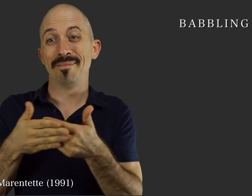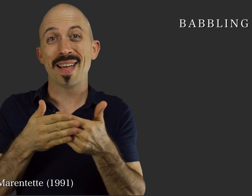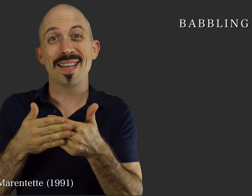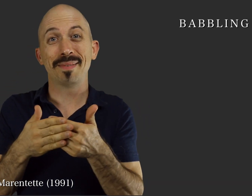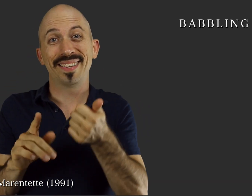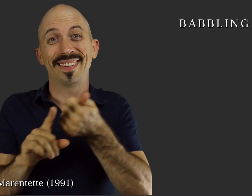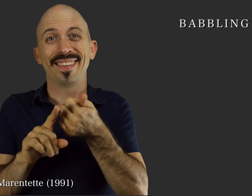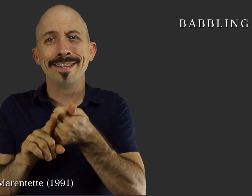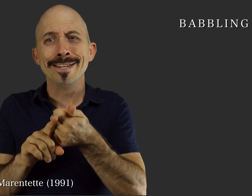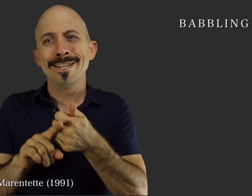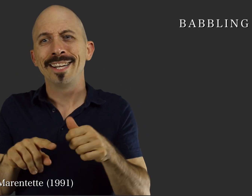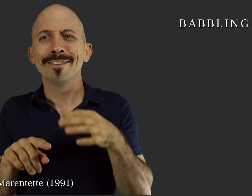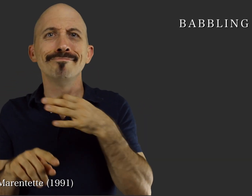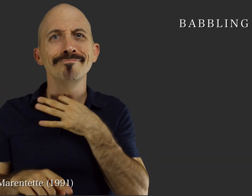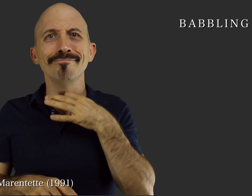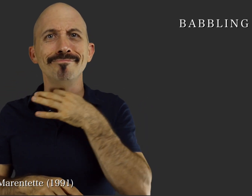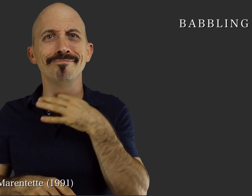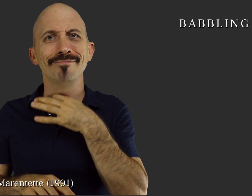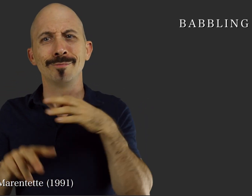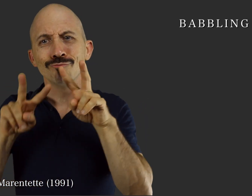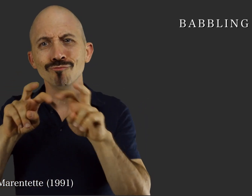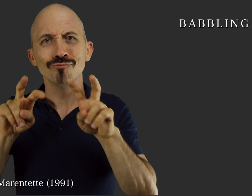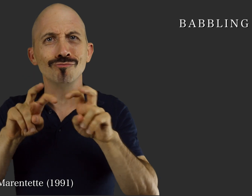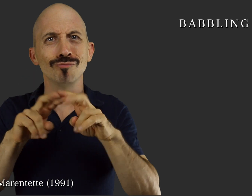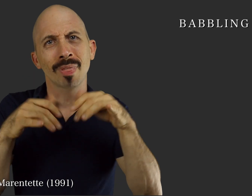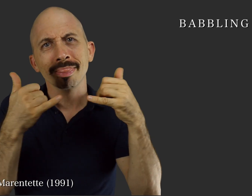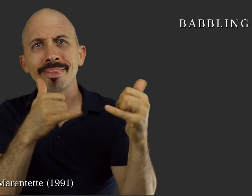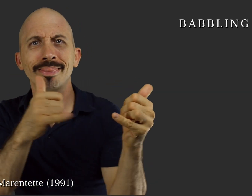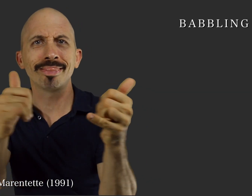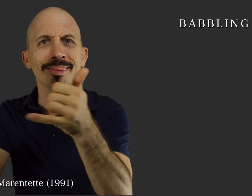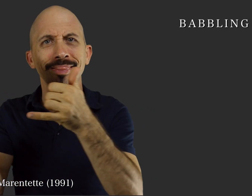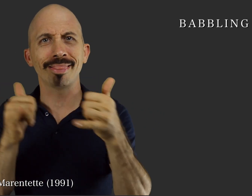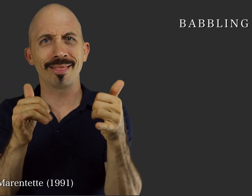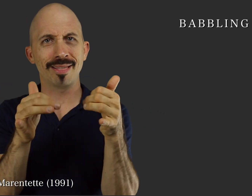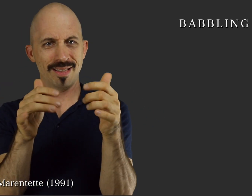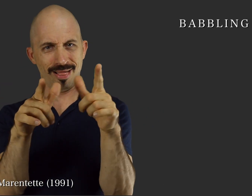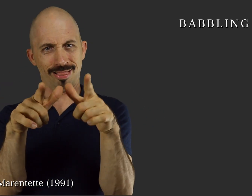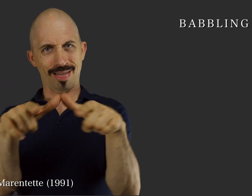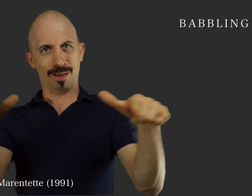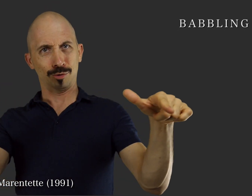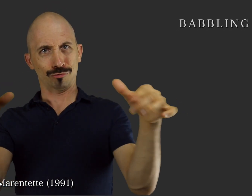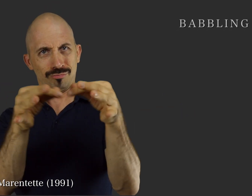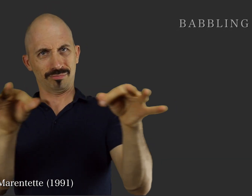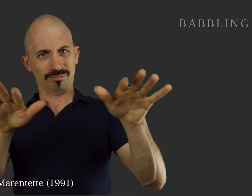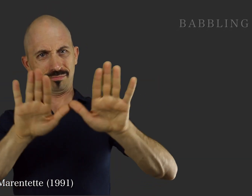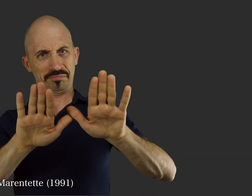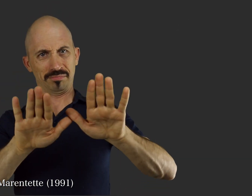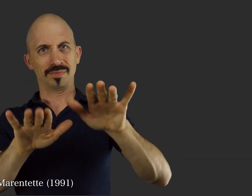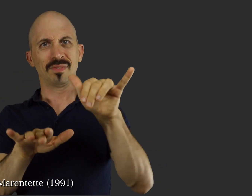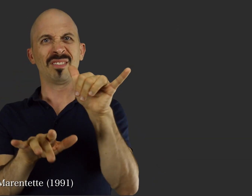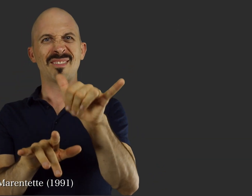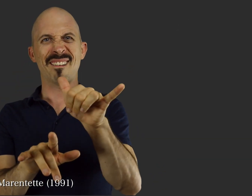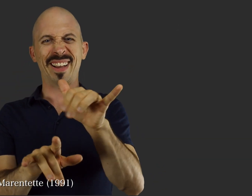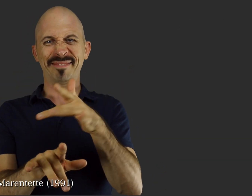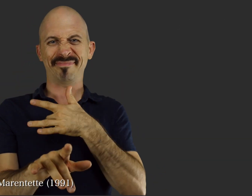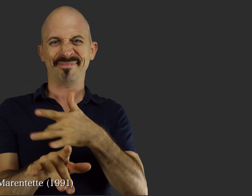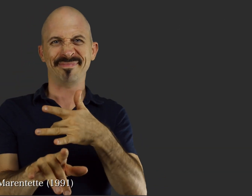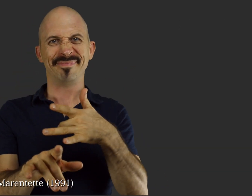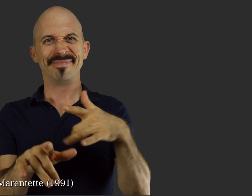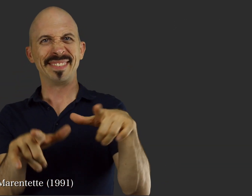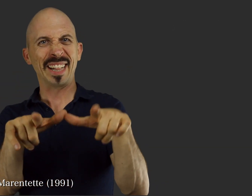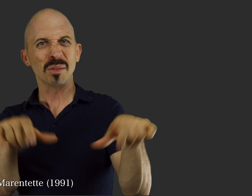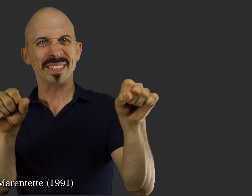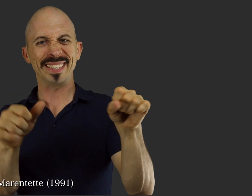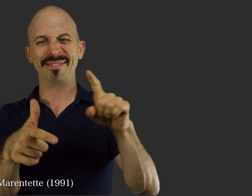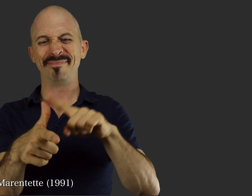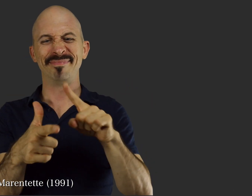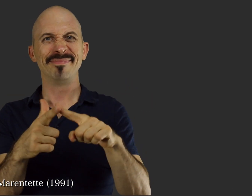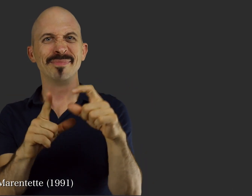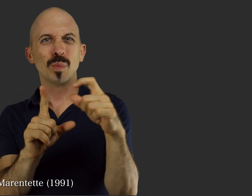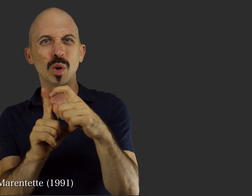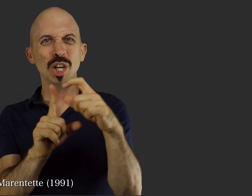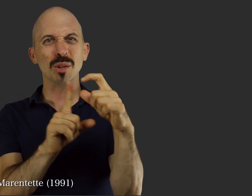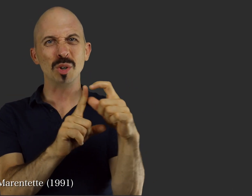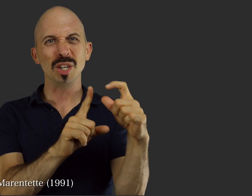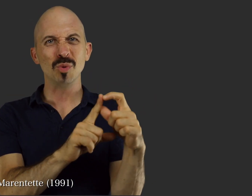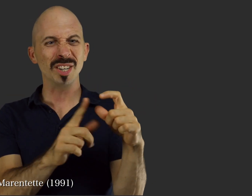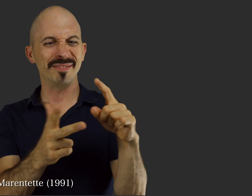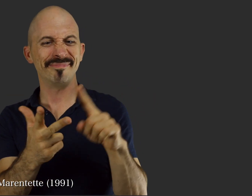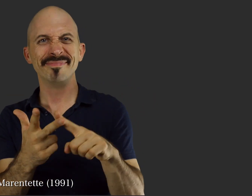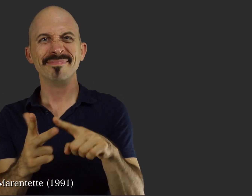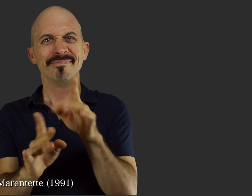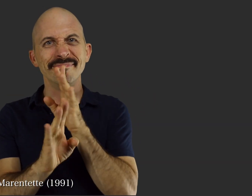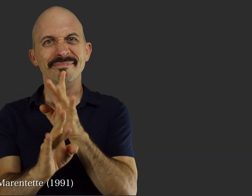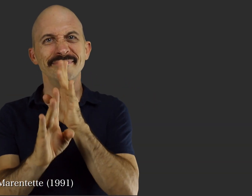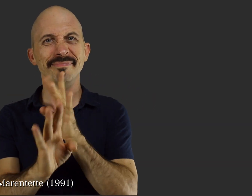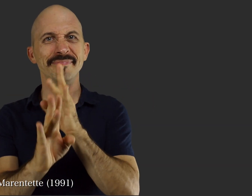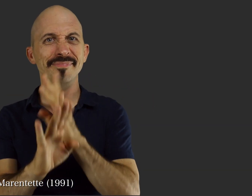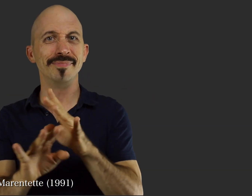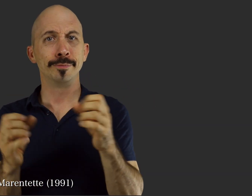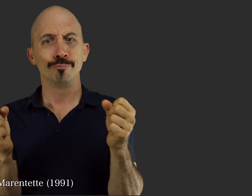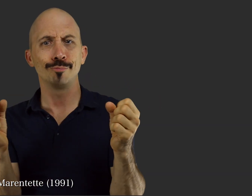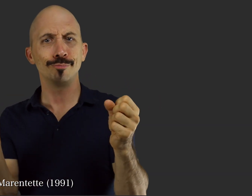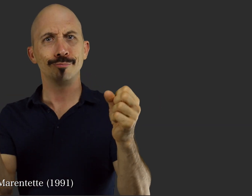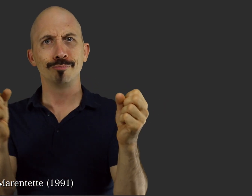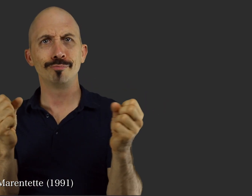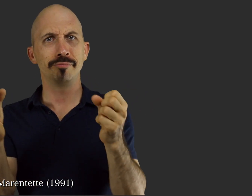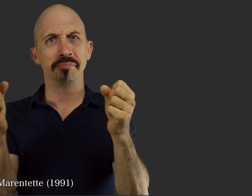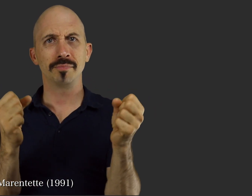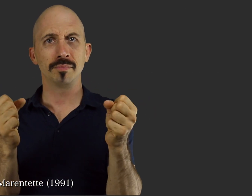The baby is curious and playfully explores the language’s linguistic structure and words through speaking and hand babbling.